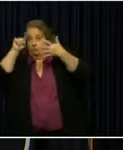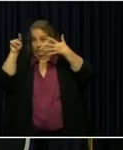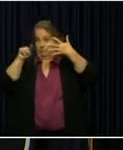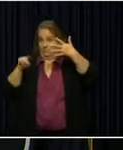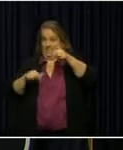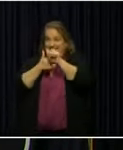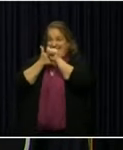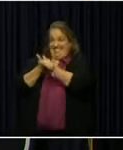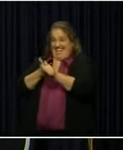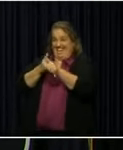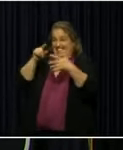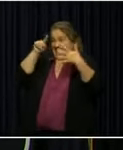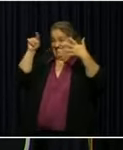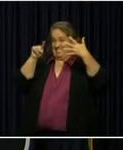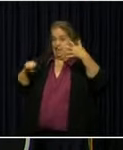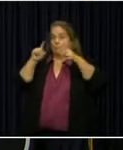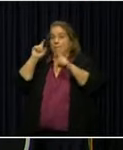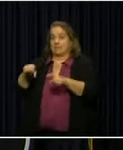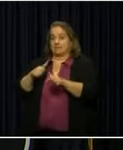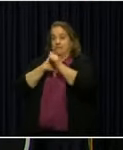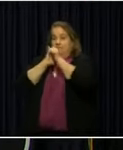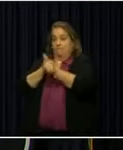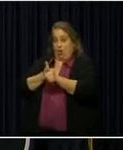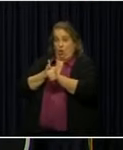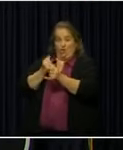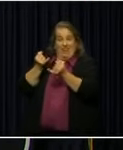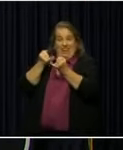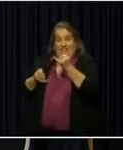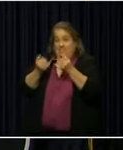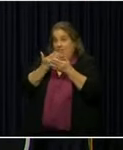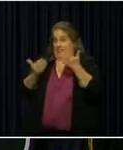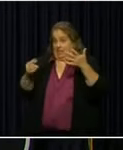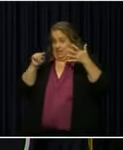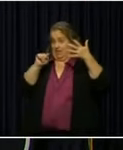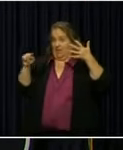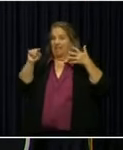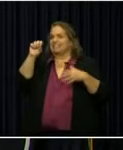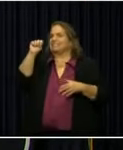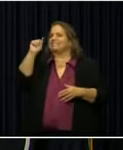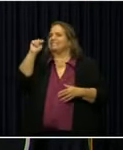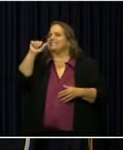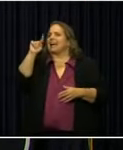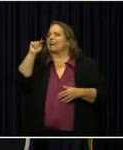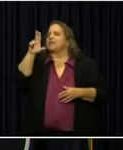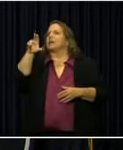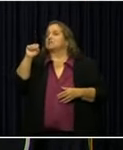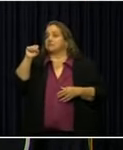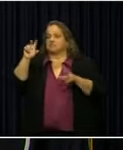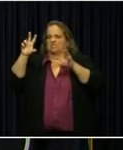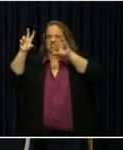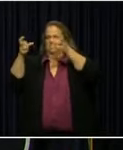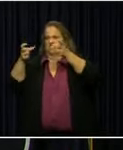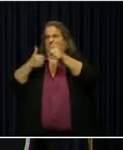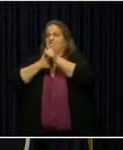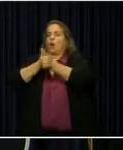HAVE TO LEARN WAYS AS A SOCIETY WHERE WE CAN TAKE STEPS TO ATTAINMENT DOWN REAL QUICKLY SO